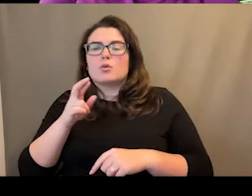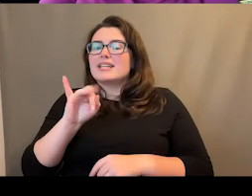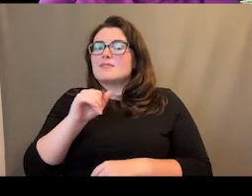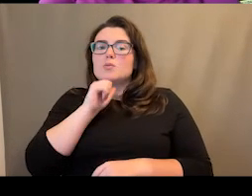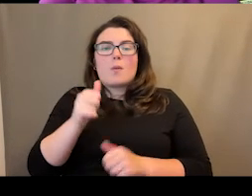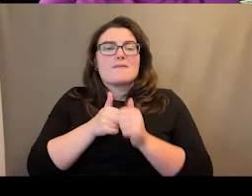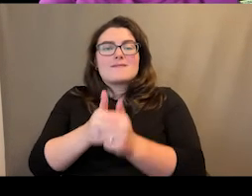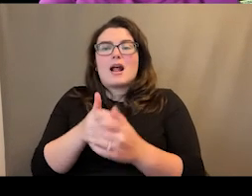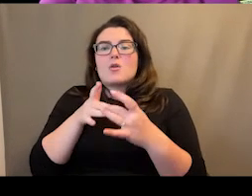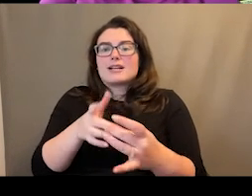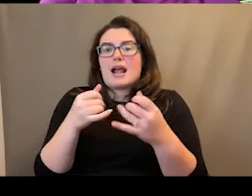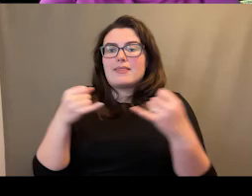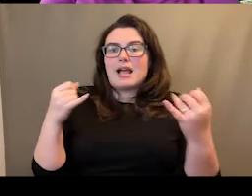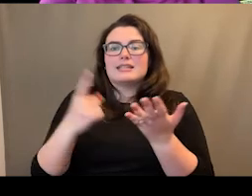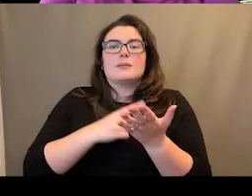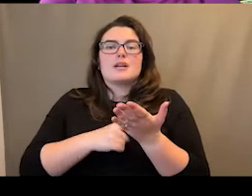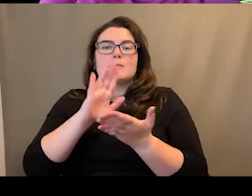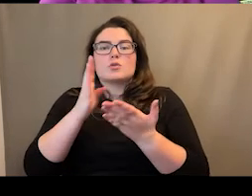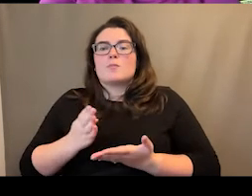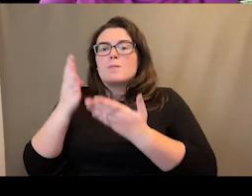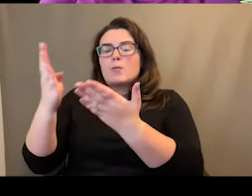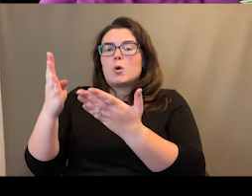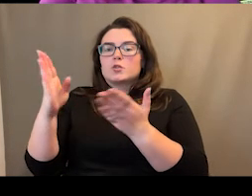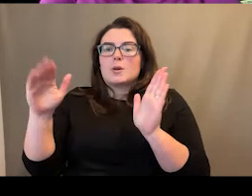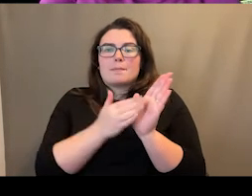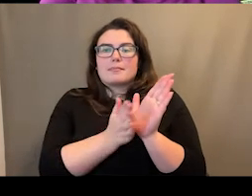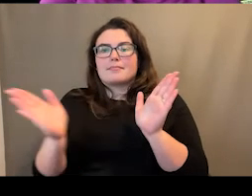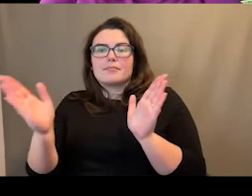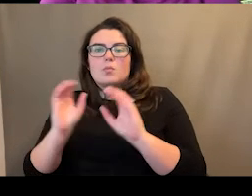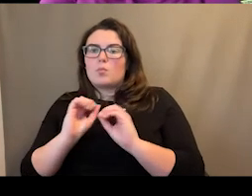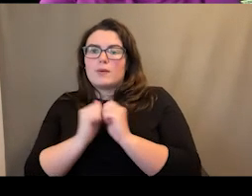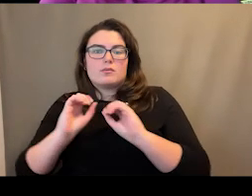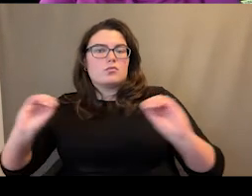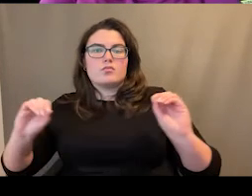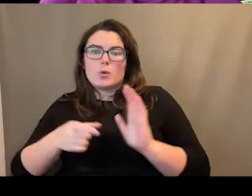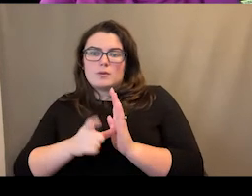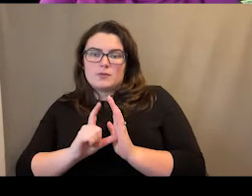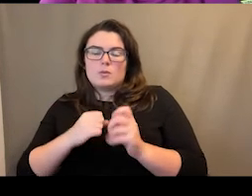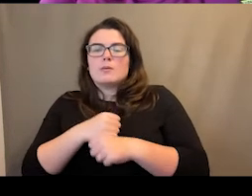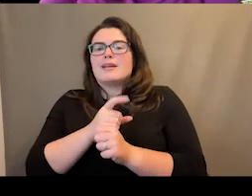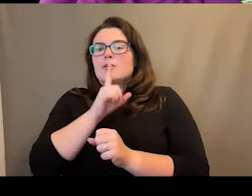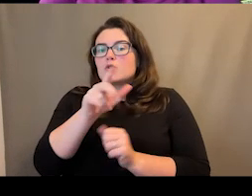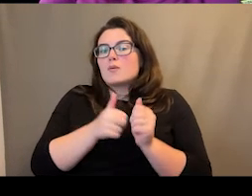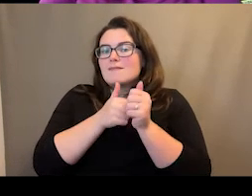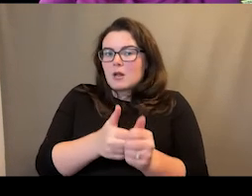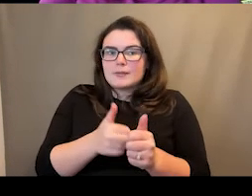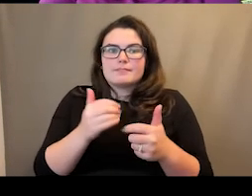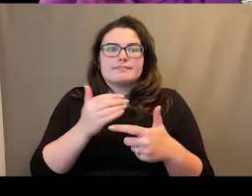sometimes your proposal can be returned without review. Make sure that you're following the guidelines. Relying on advice from people